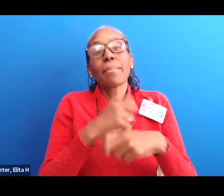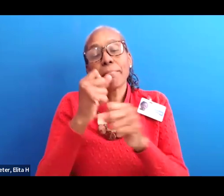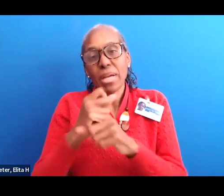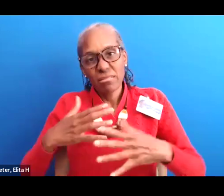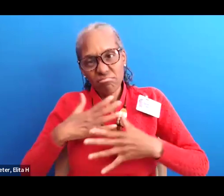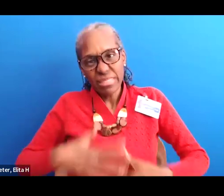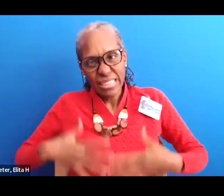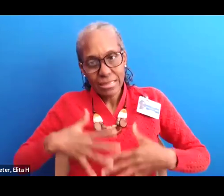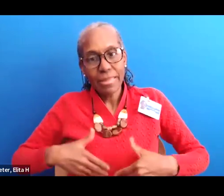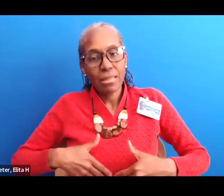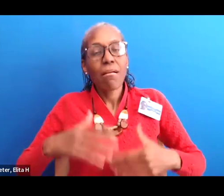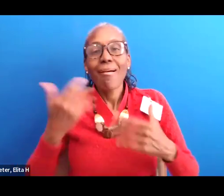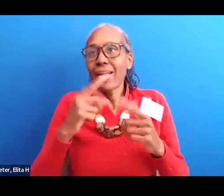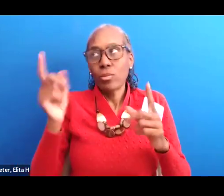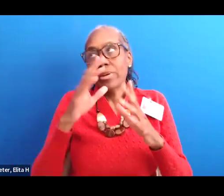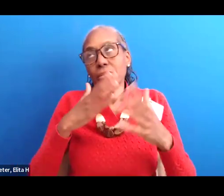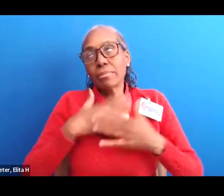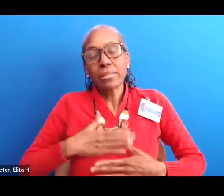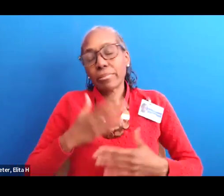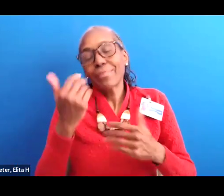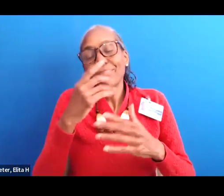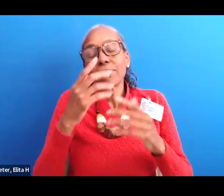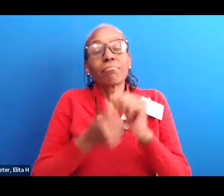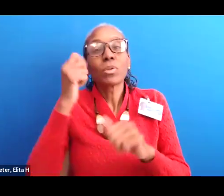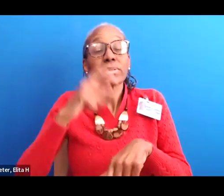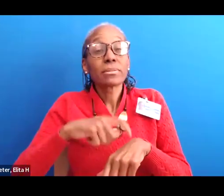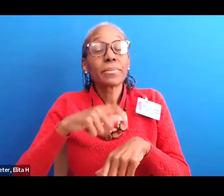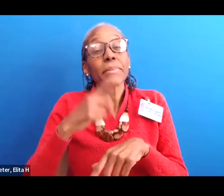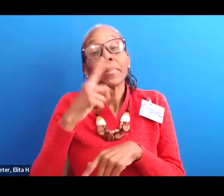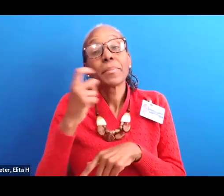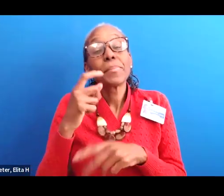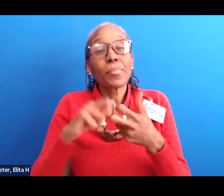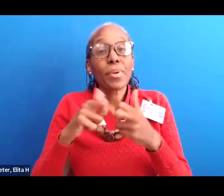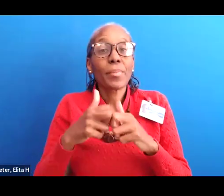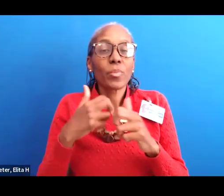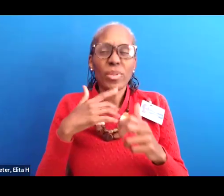They can form anywhere in the body, really. But a lot of times because of problems with sensation, you might